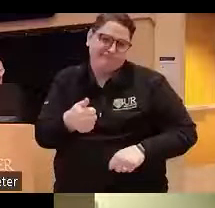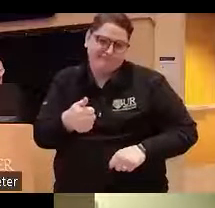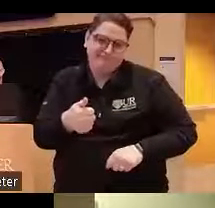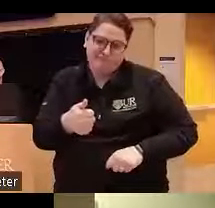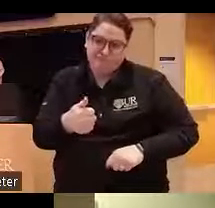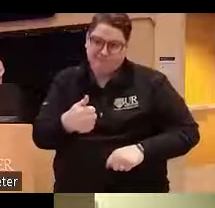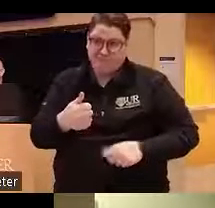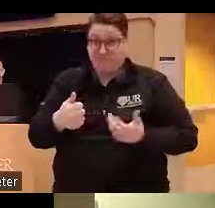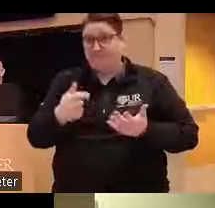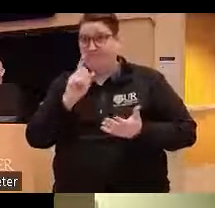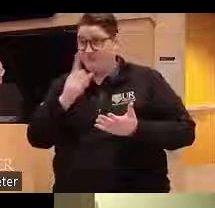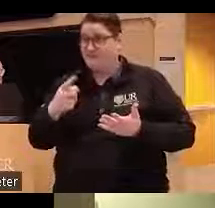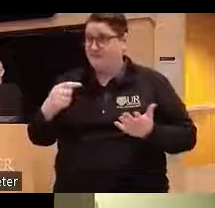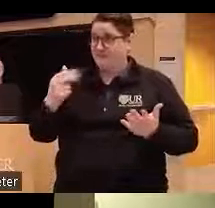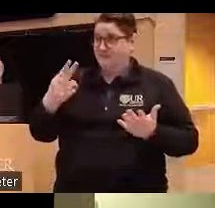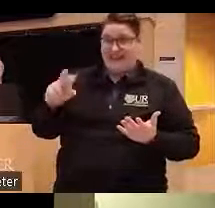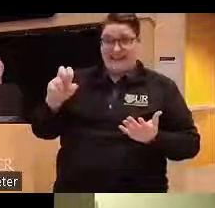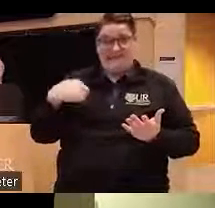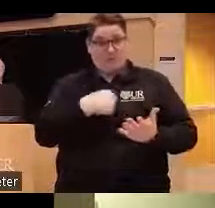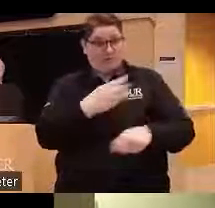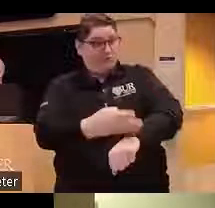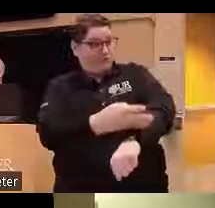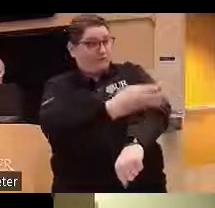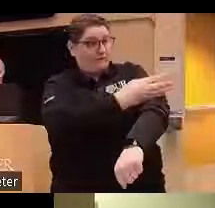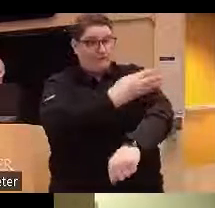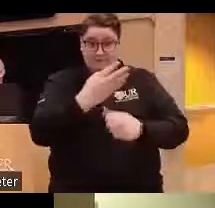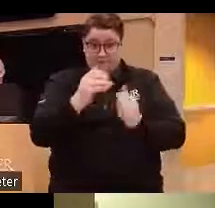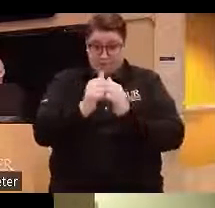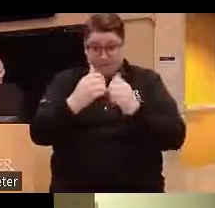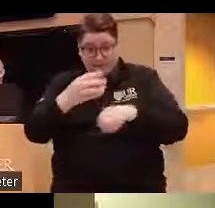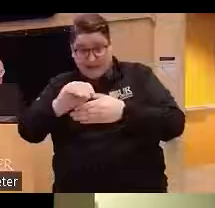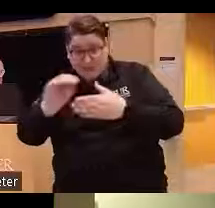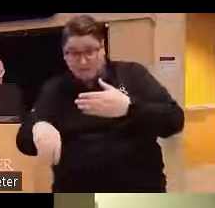that we've really made any advances at all despite all the work in genetics and brain Imaging and so